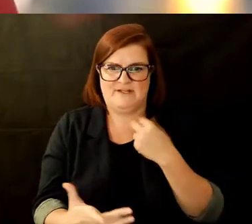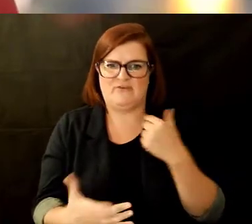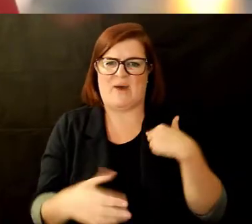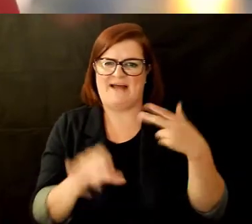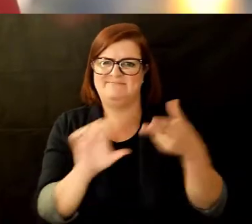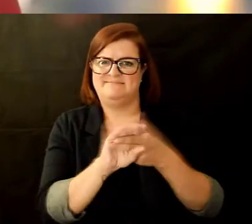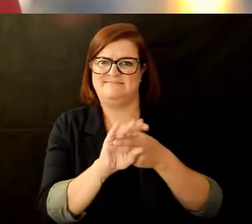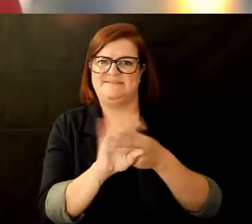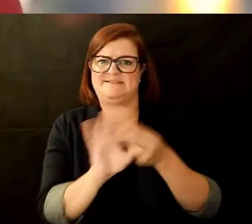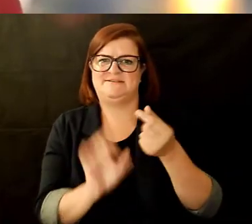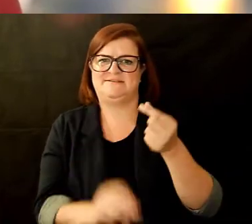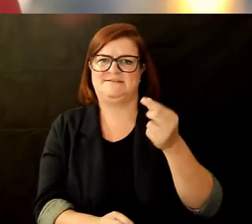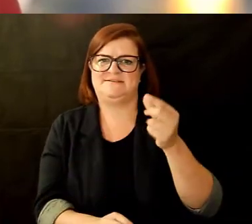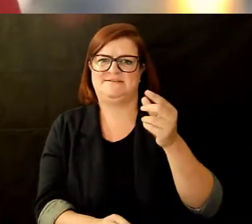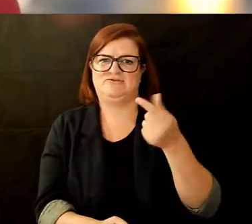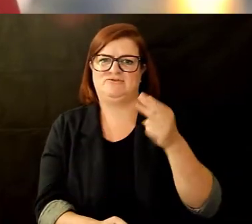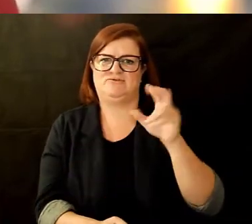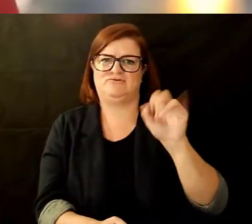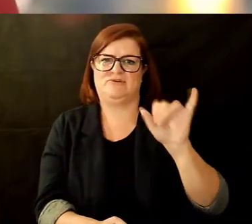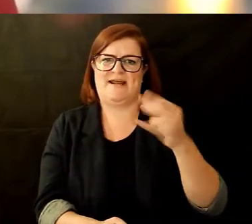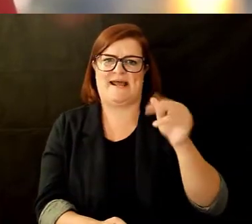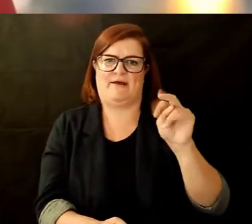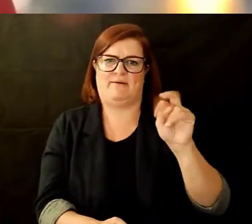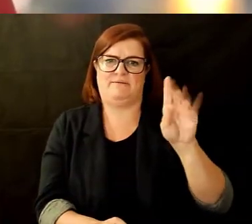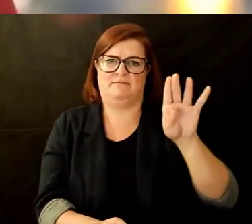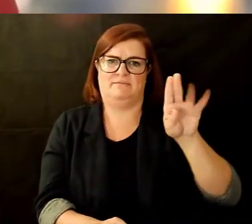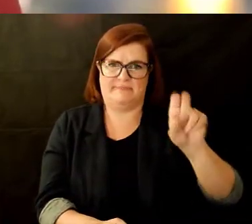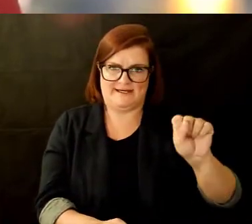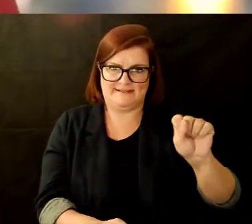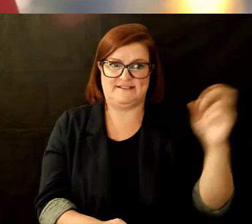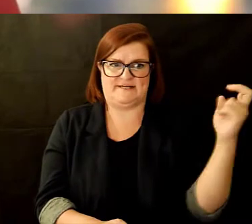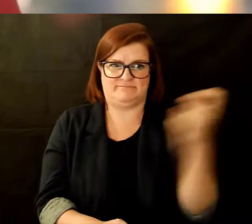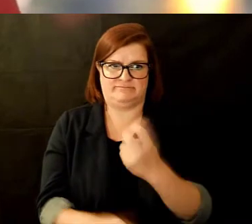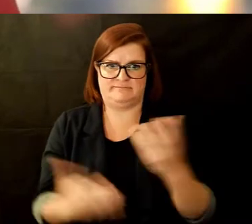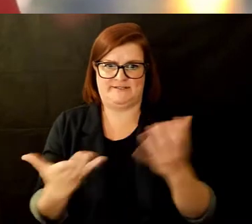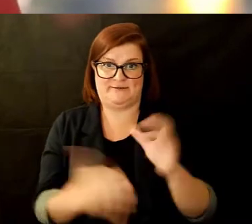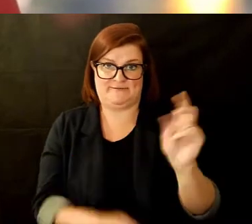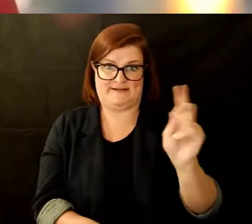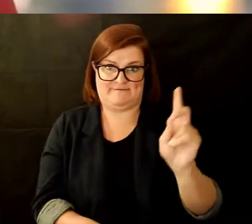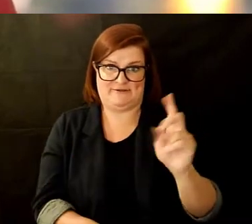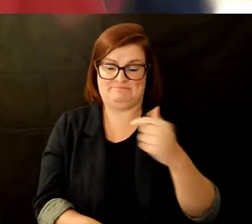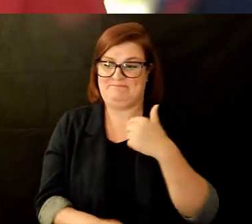and I reached out to a individual who was doing volunteer work.